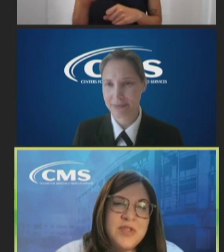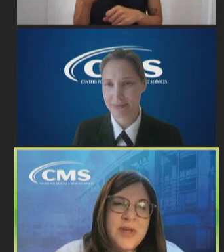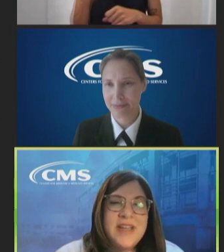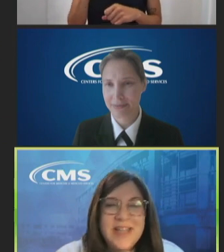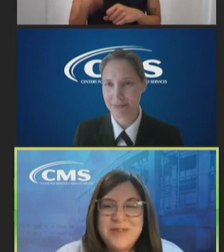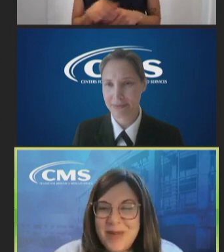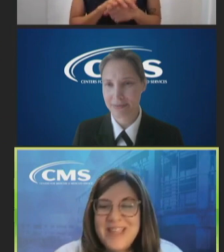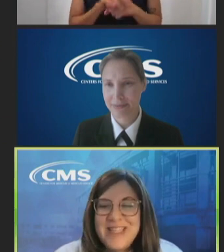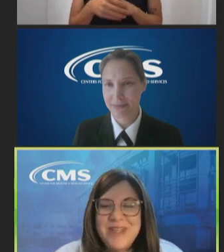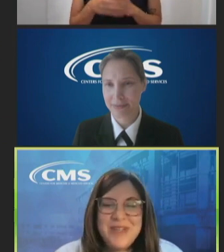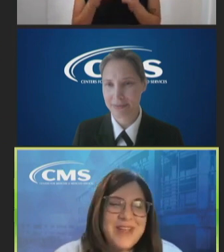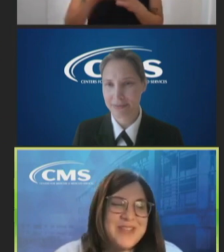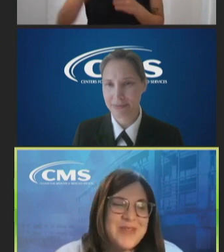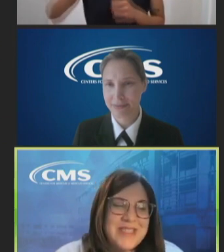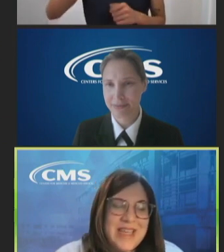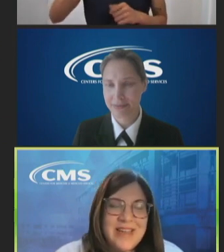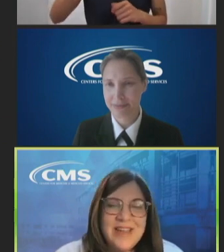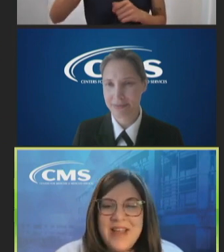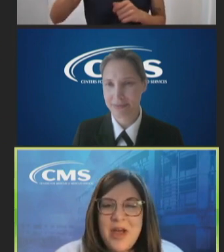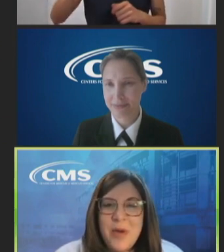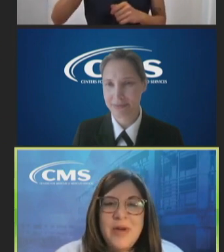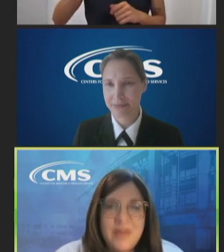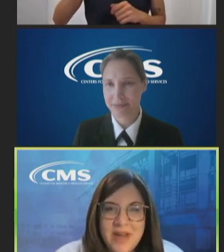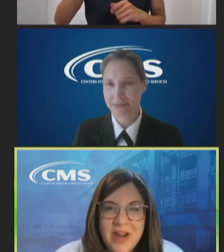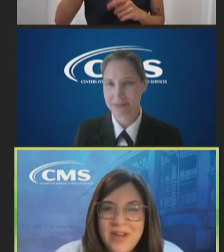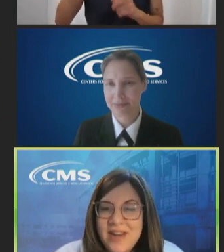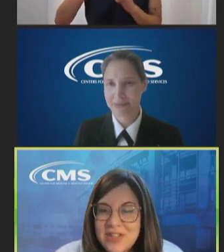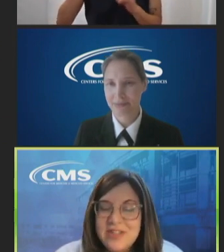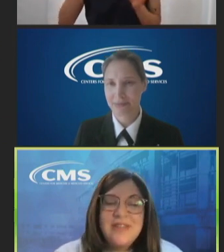Plan. And that's what we can speak to. Like Susan said, we don't have a Medicare Advantage